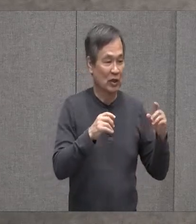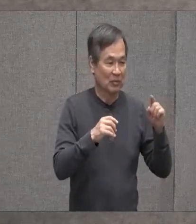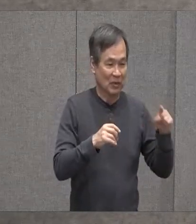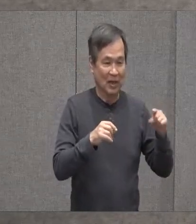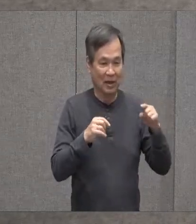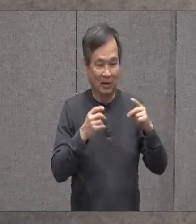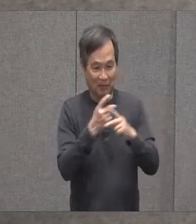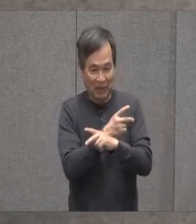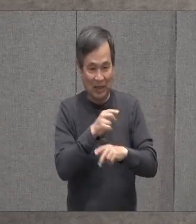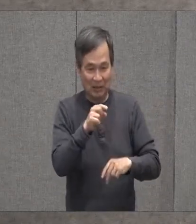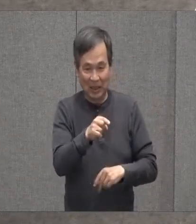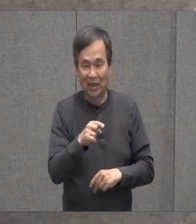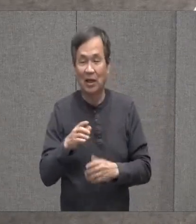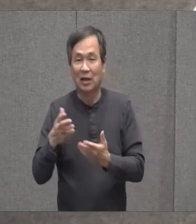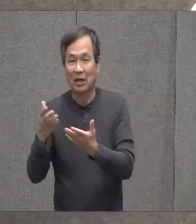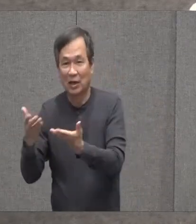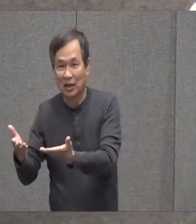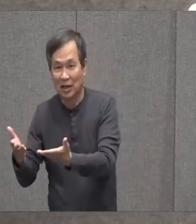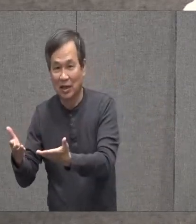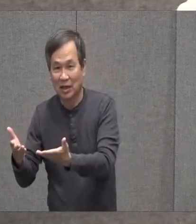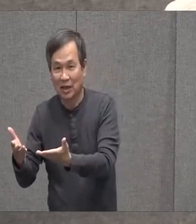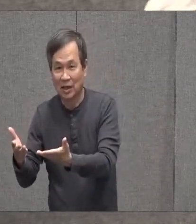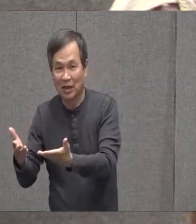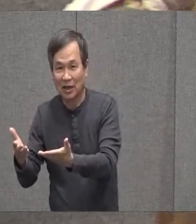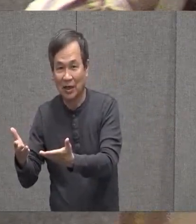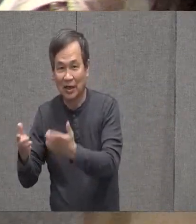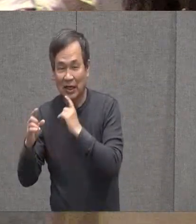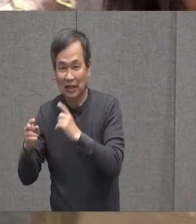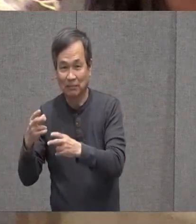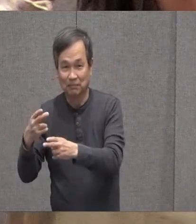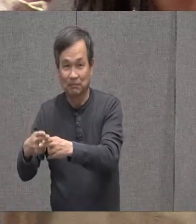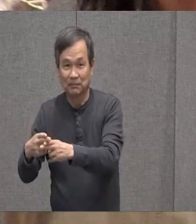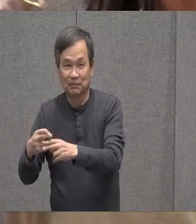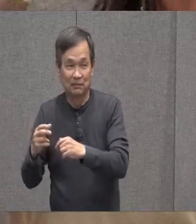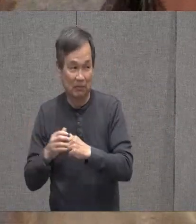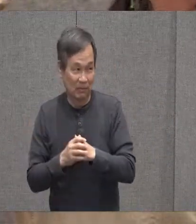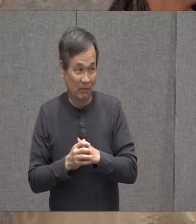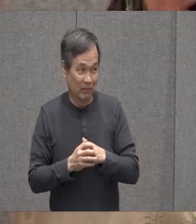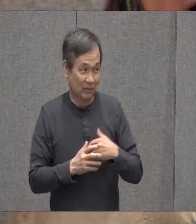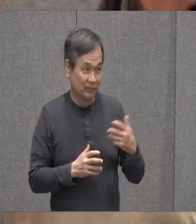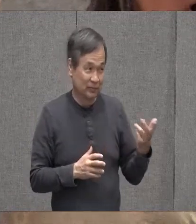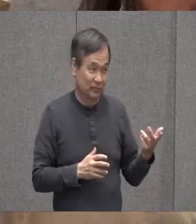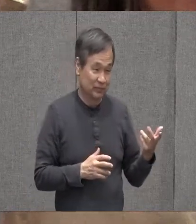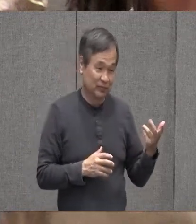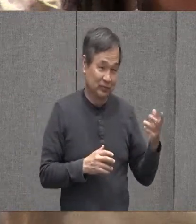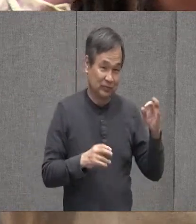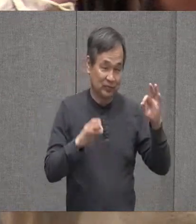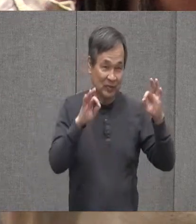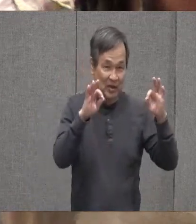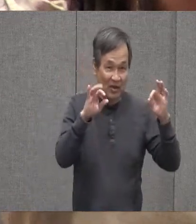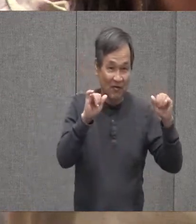is going to be the? Oh, gosh! [Sears] This is when a factor times a factor equals a?